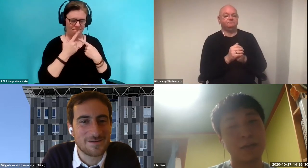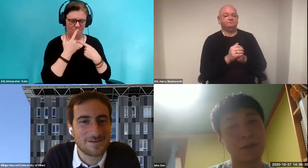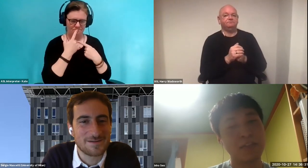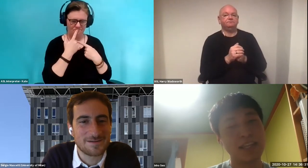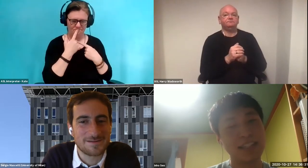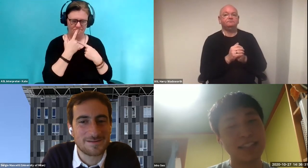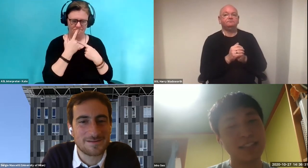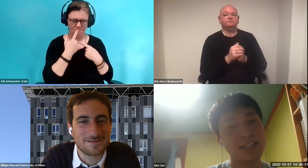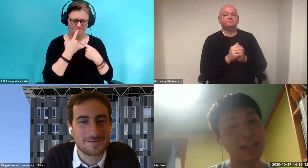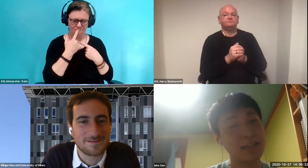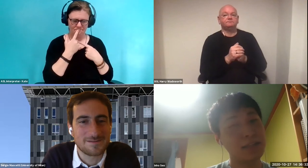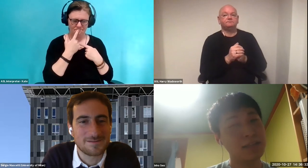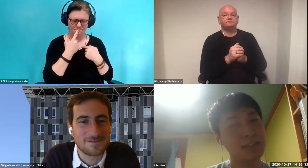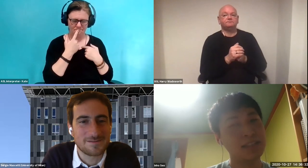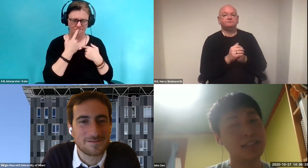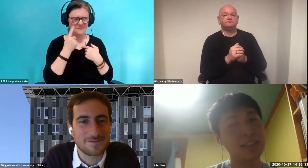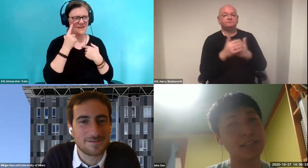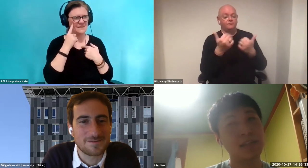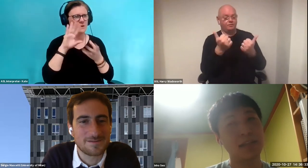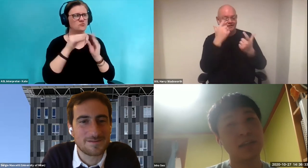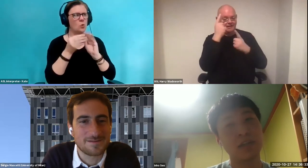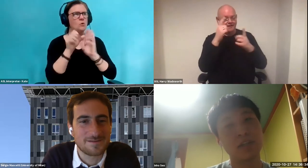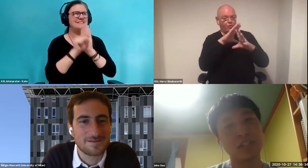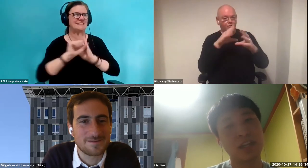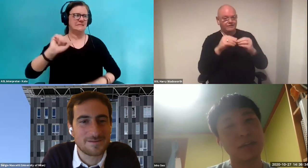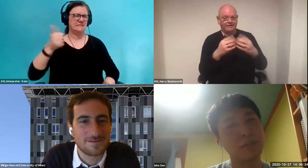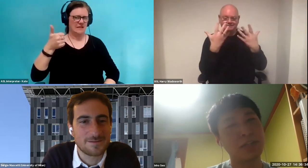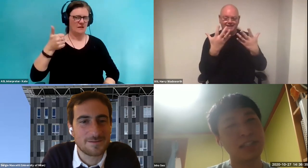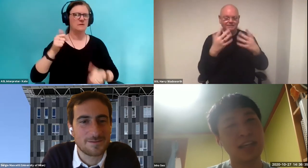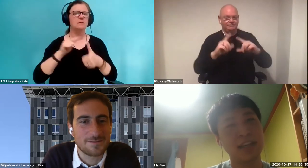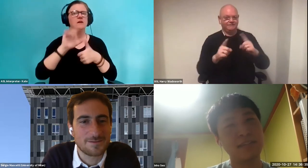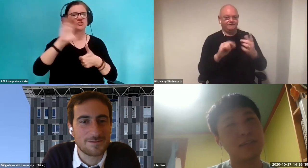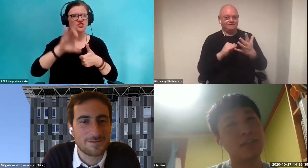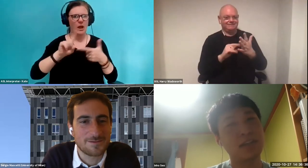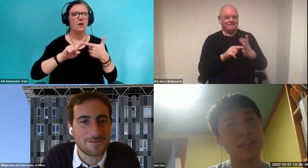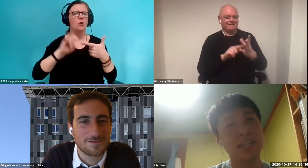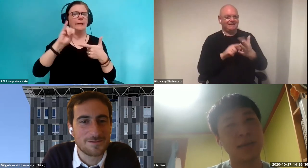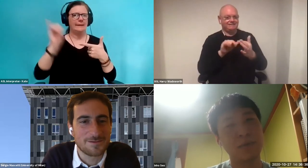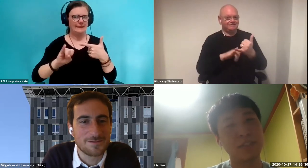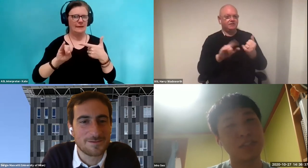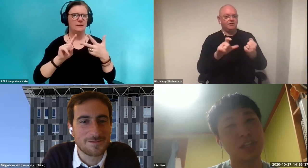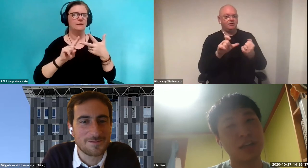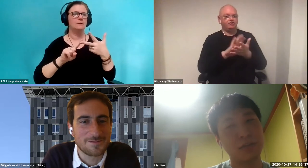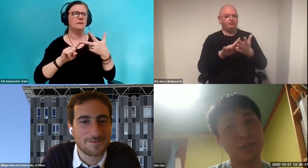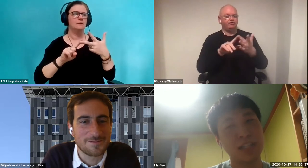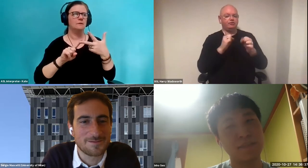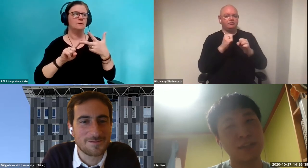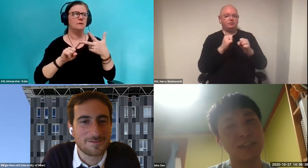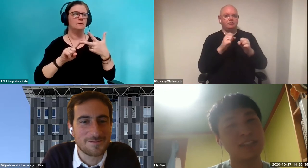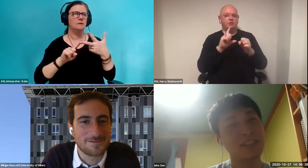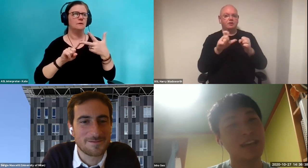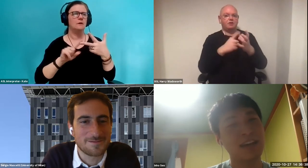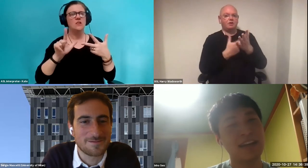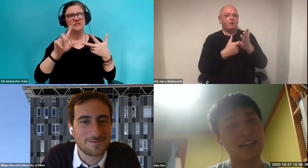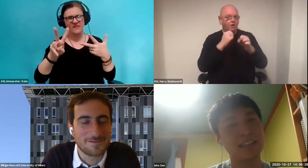about 10 10 states like Chicago Indiana, Indiannapolis, Chicago, Las Vegas uh, L.A.,